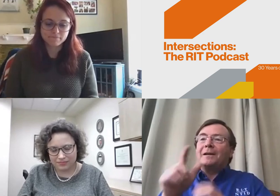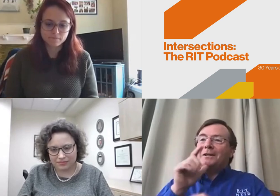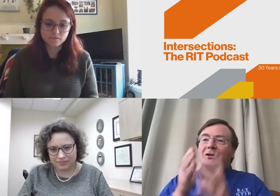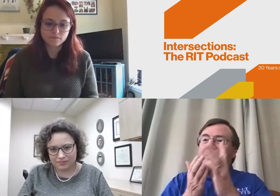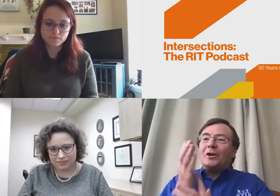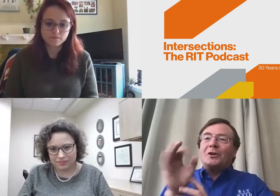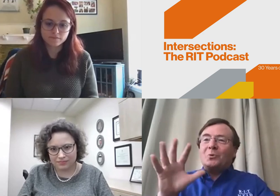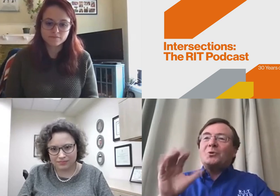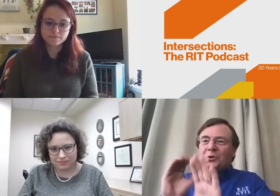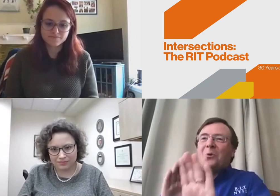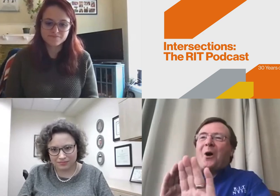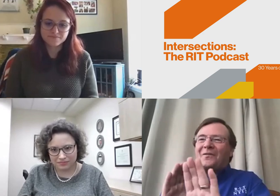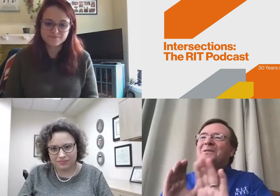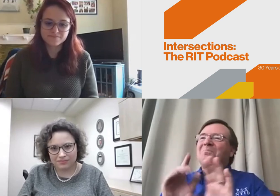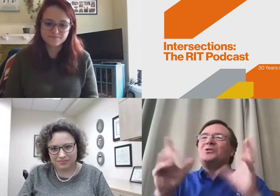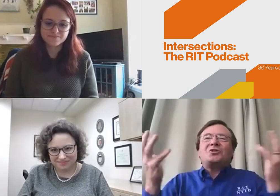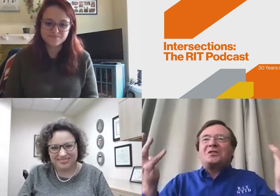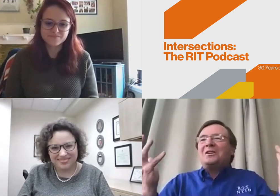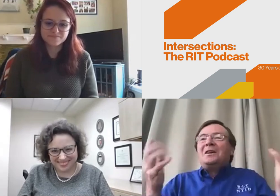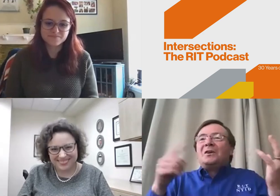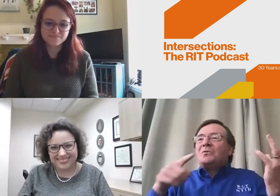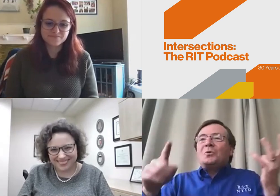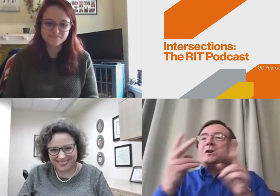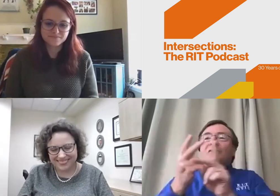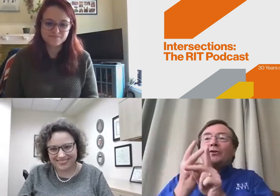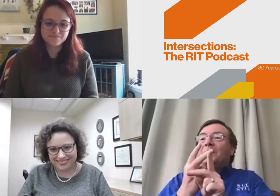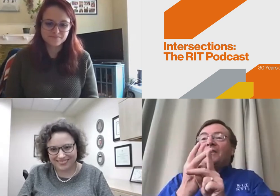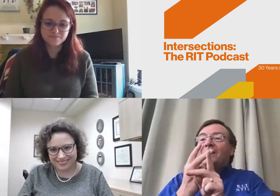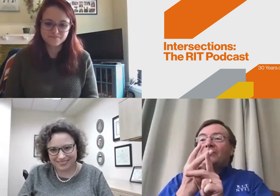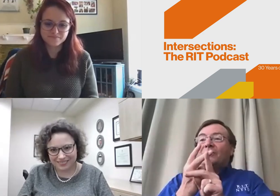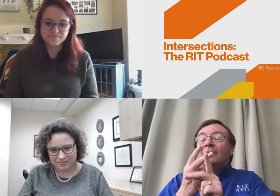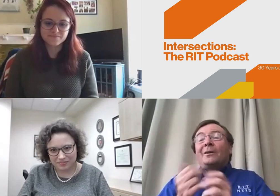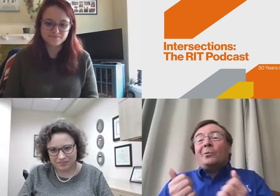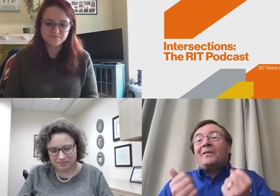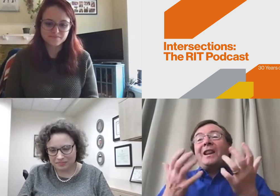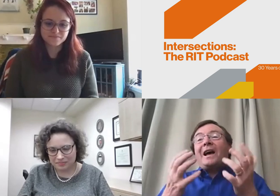not necessarily through your office, but just through their supervisor -- we have a lot